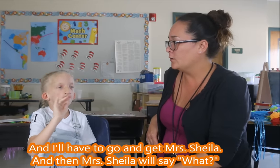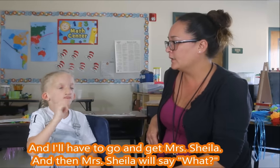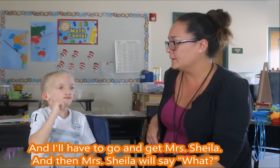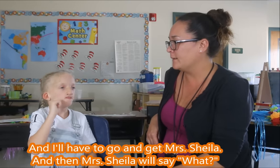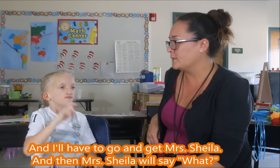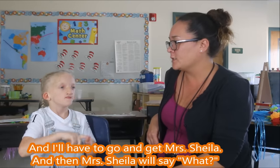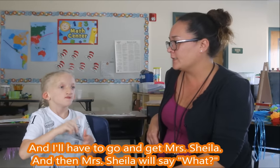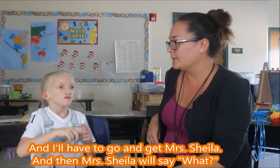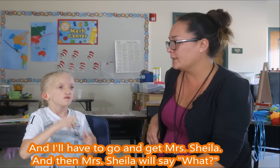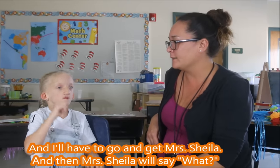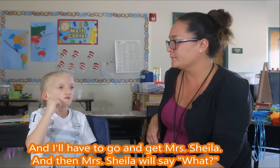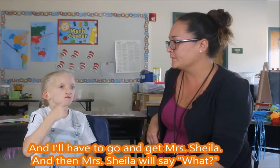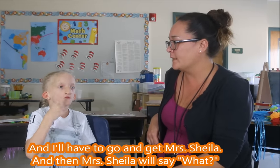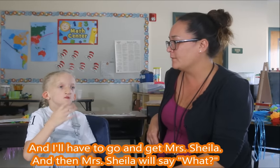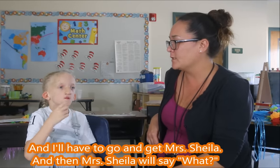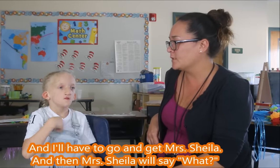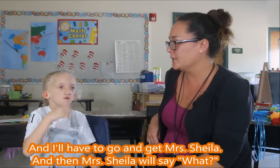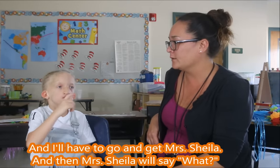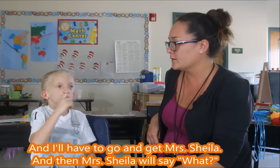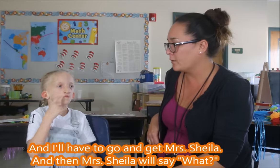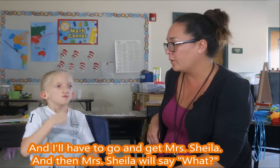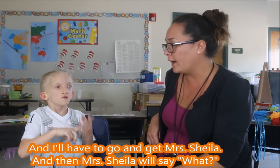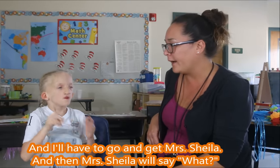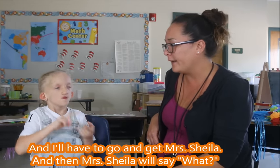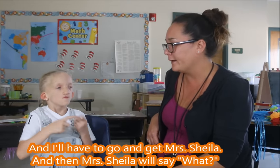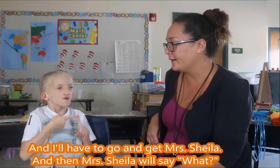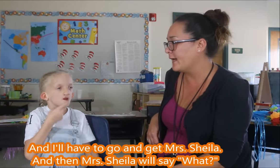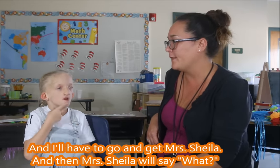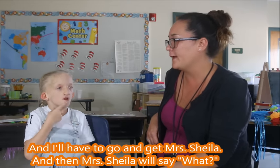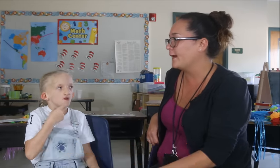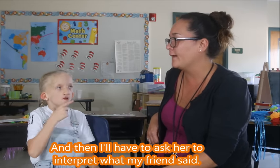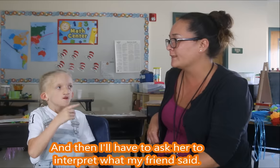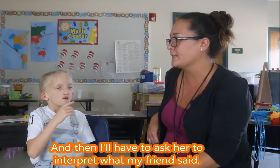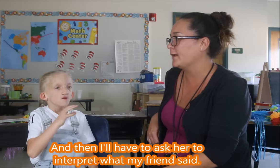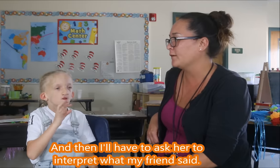and get miss Sheila and then my Sheila will say why and then I'll have to tell